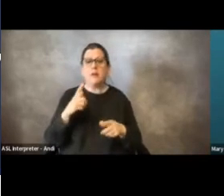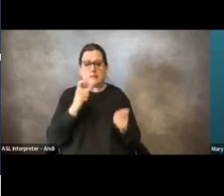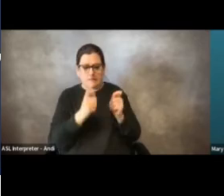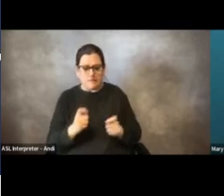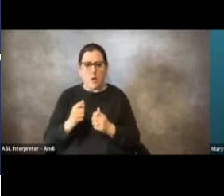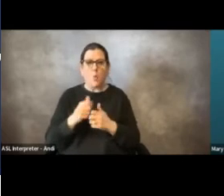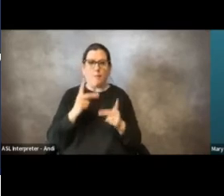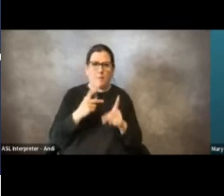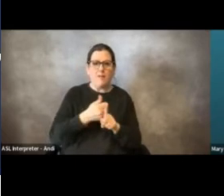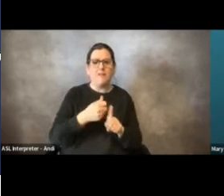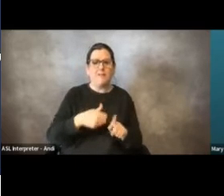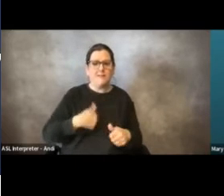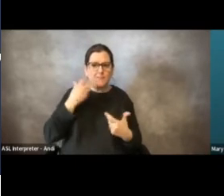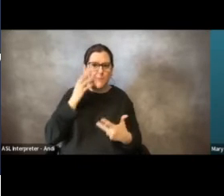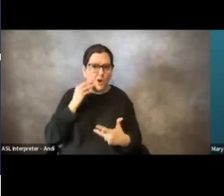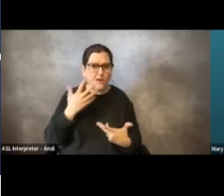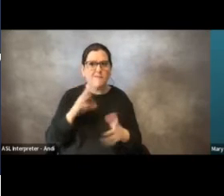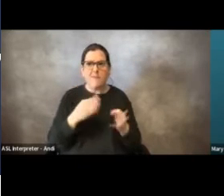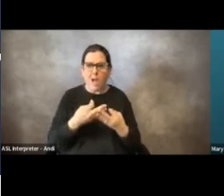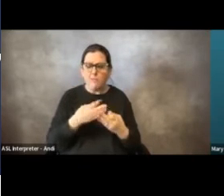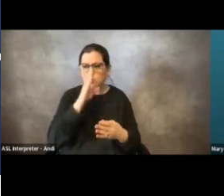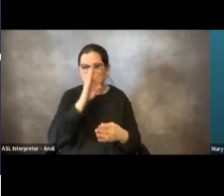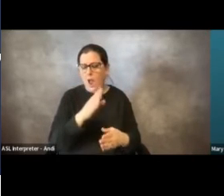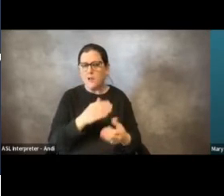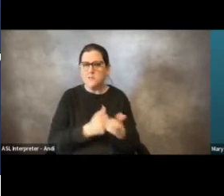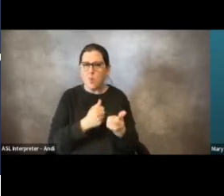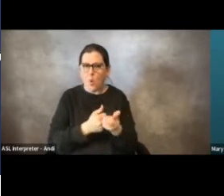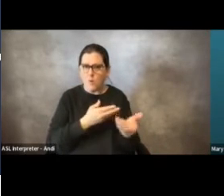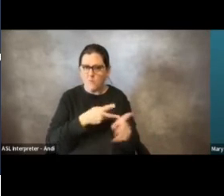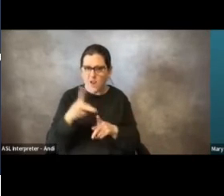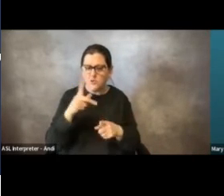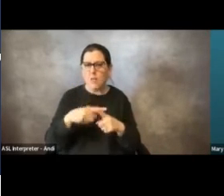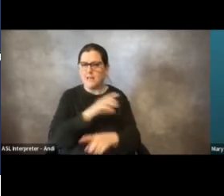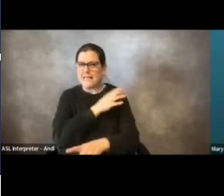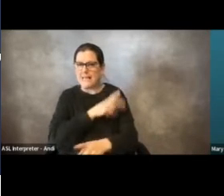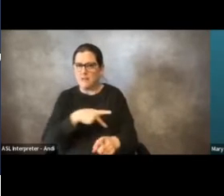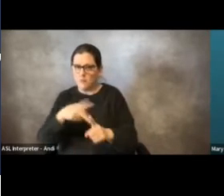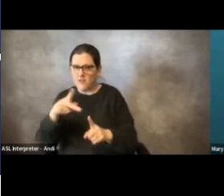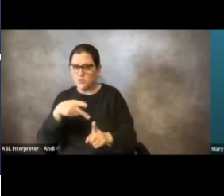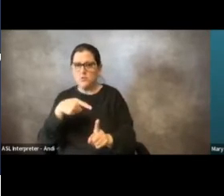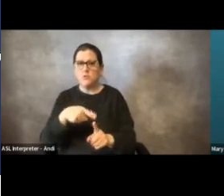families for direct support professionals and for clinical professionals. And the bones of those learning groups are the